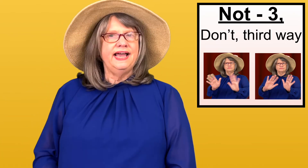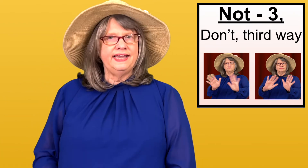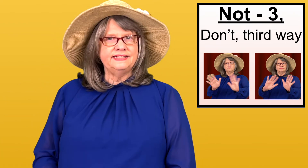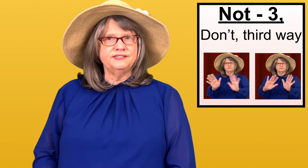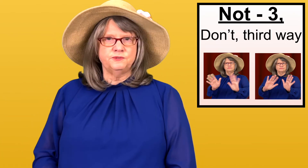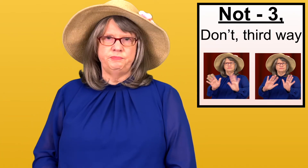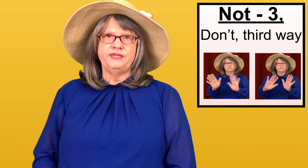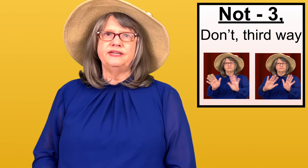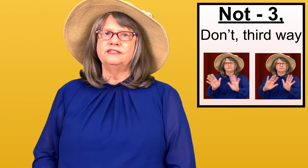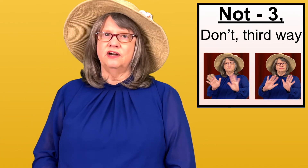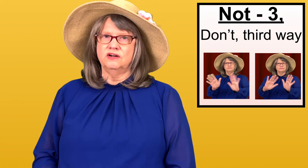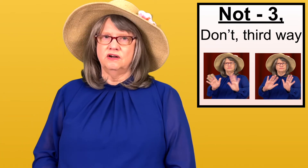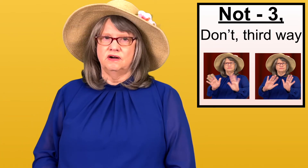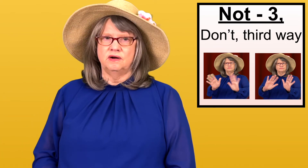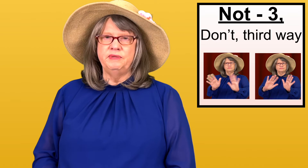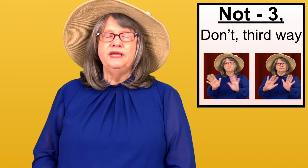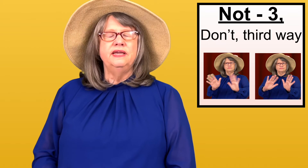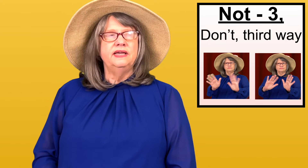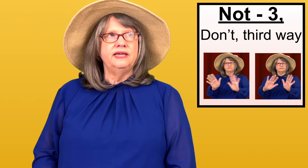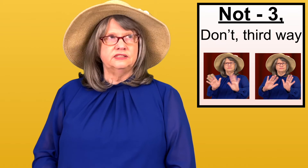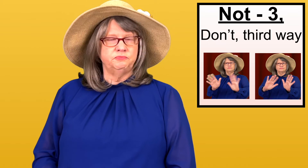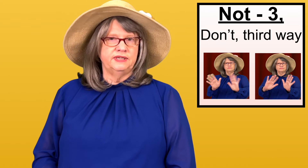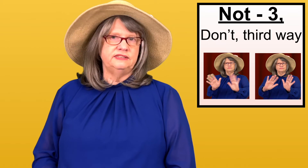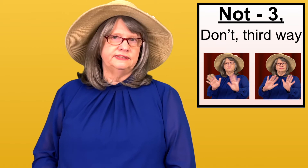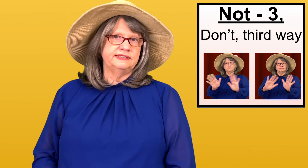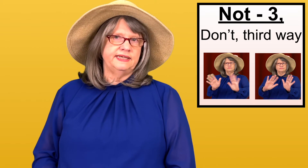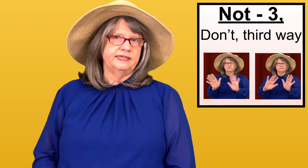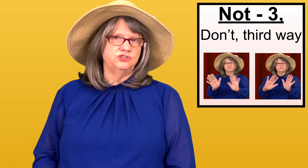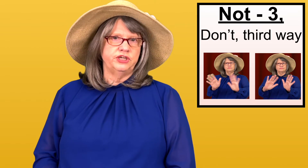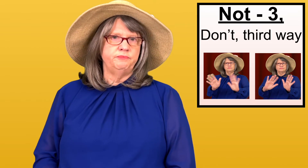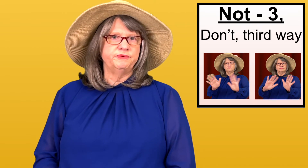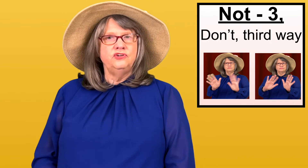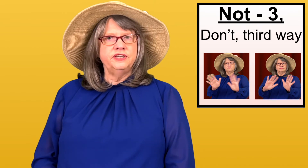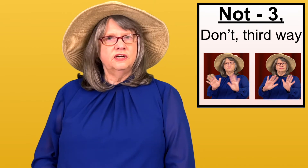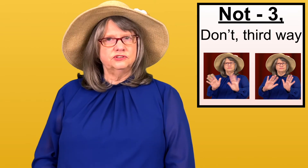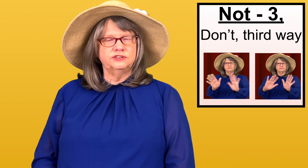handspeak.com explains this handshape. You can also see